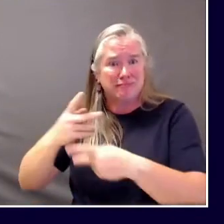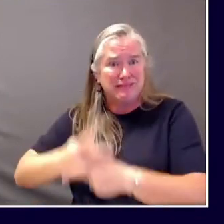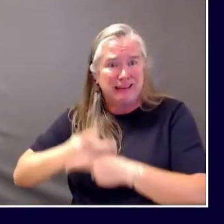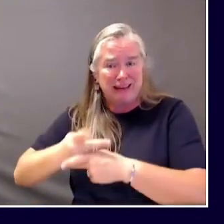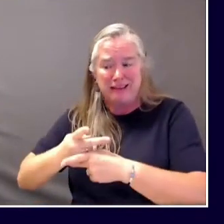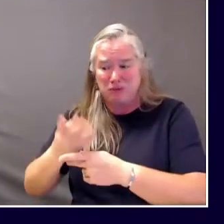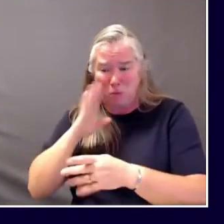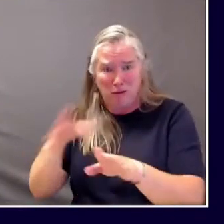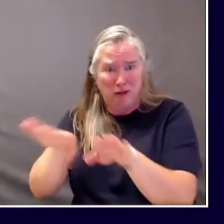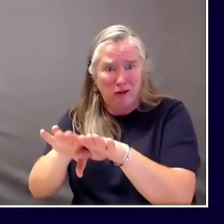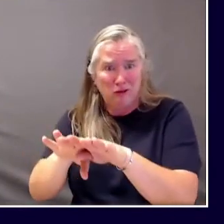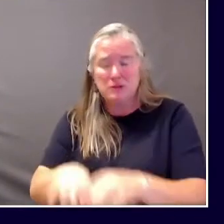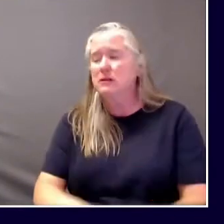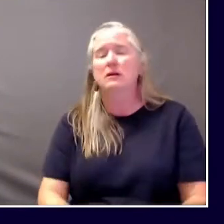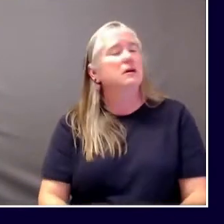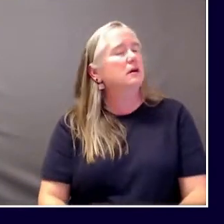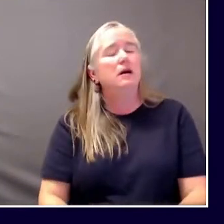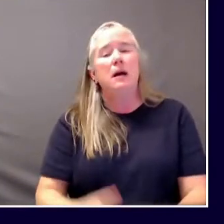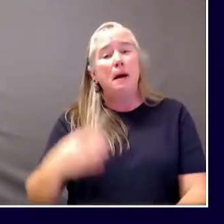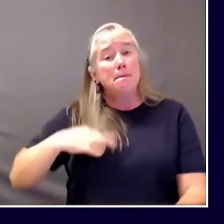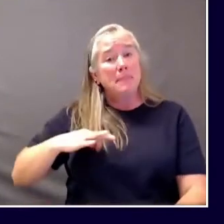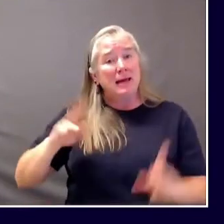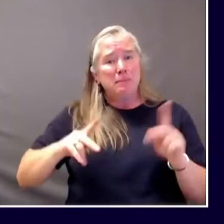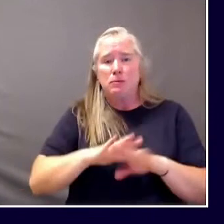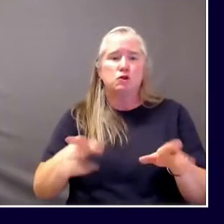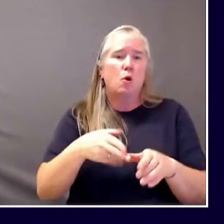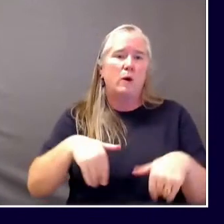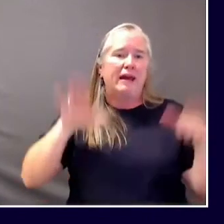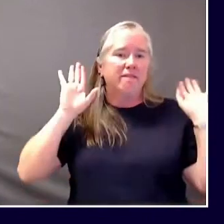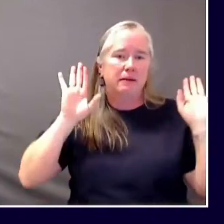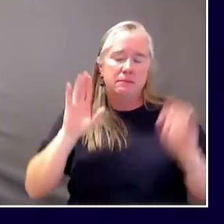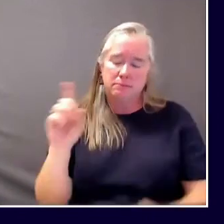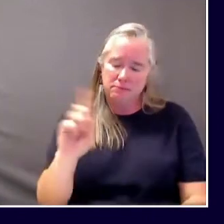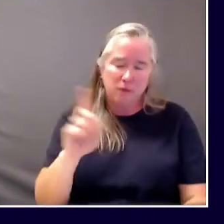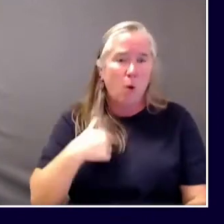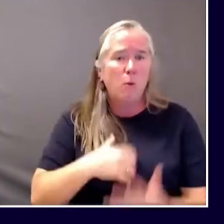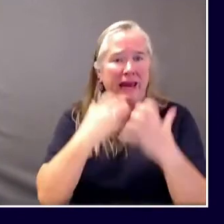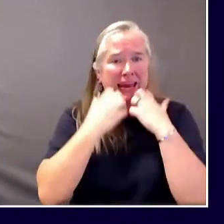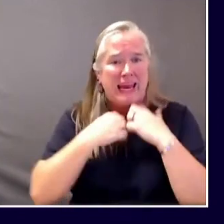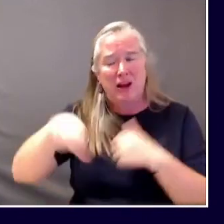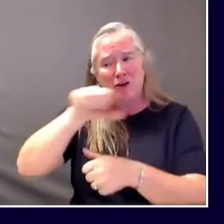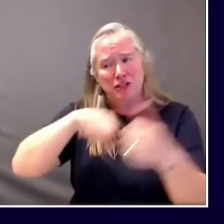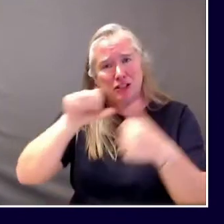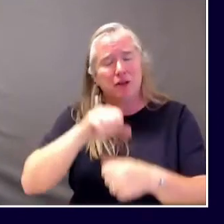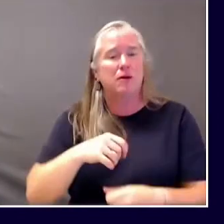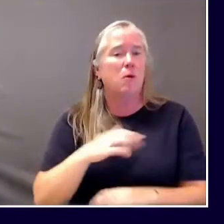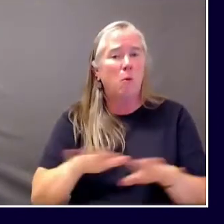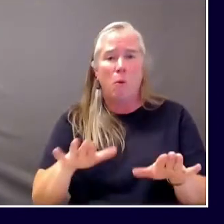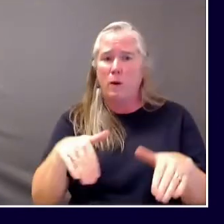we care about each other we'll